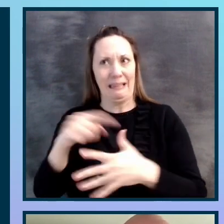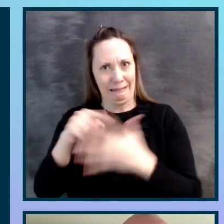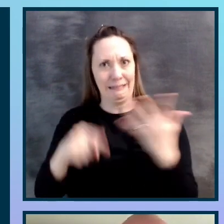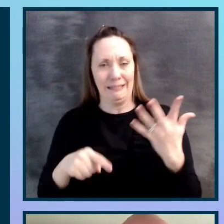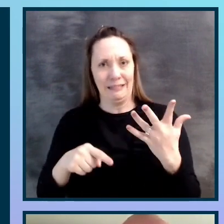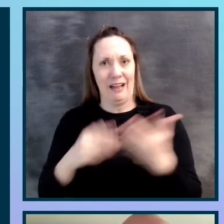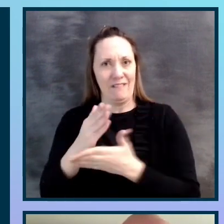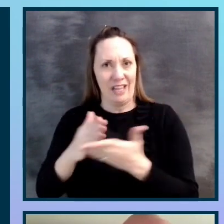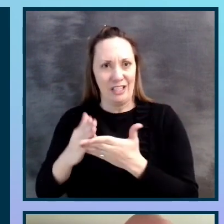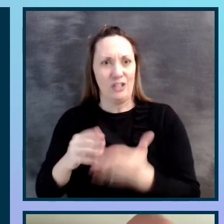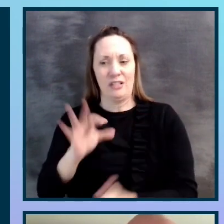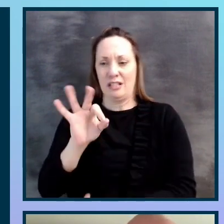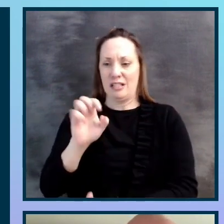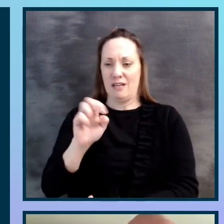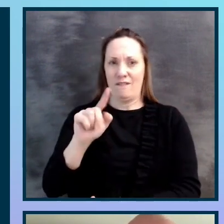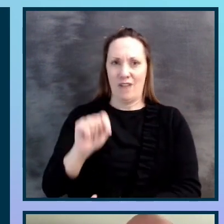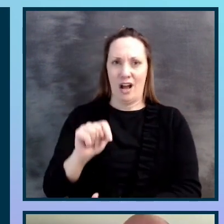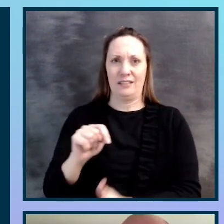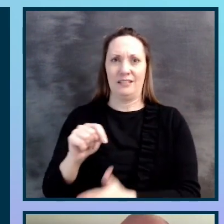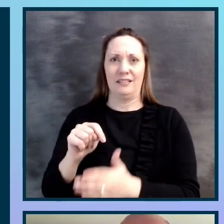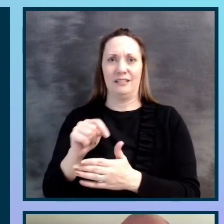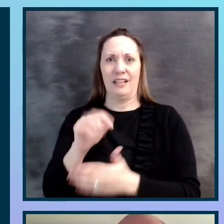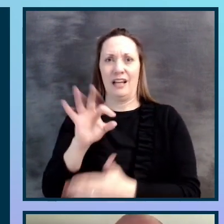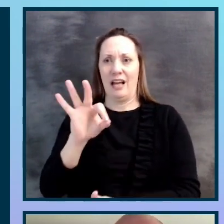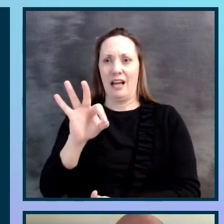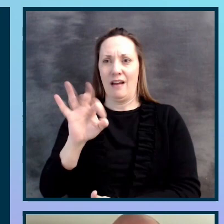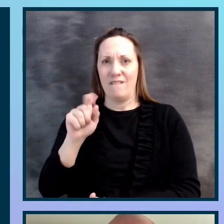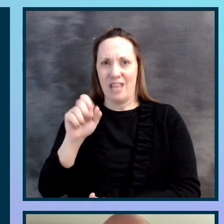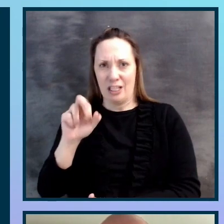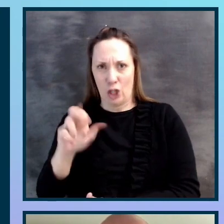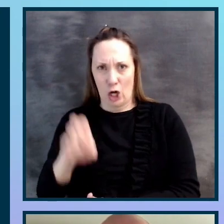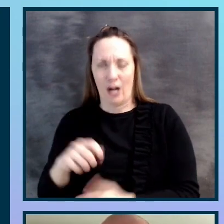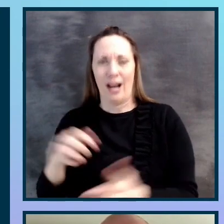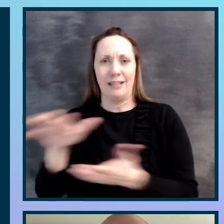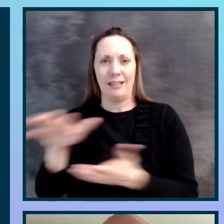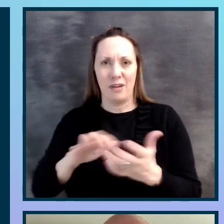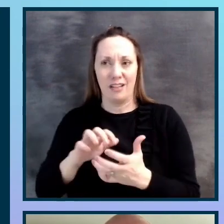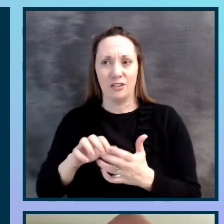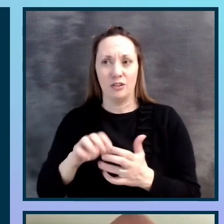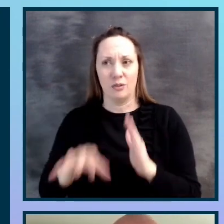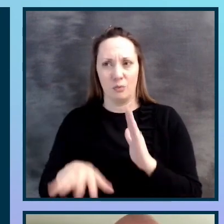And font features and letter combinations. We tracked across 20 different type phases.